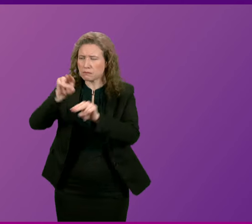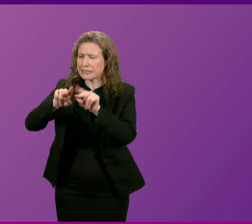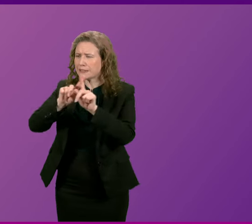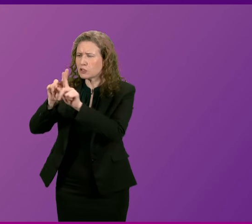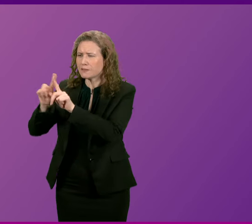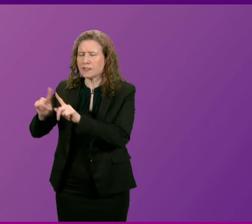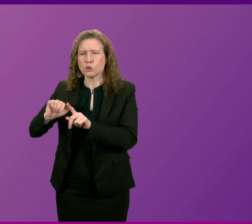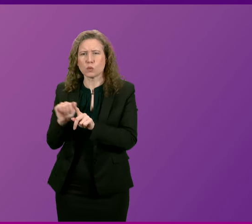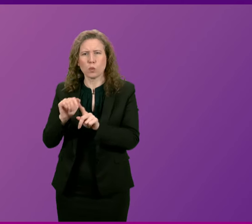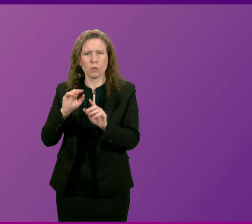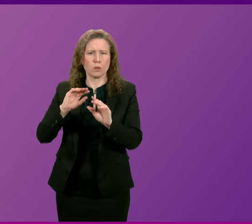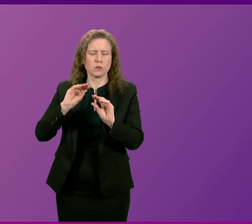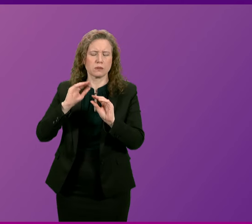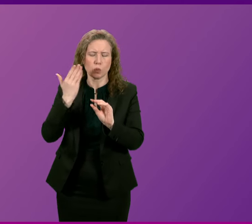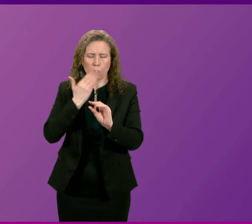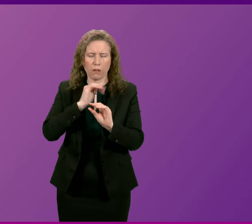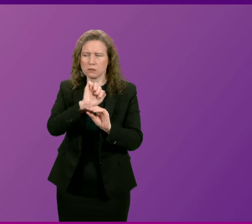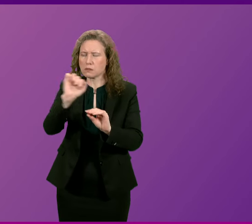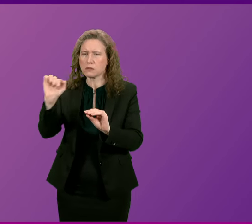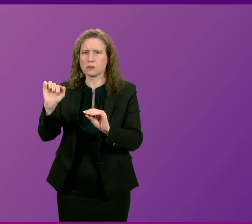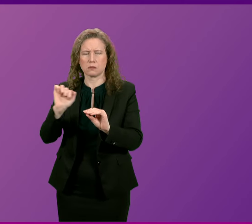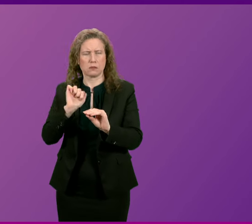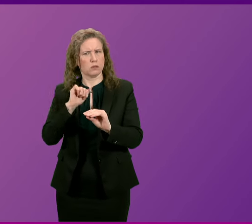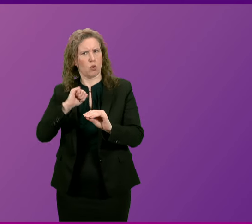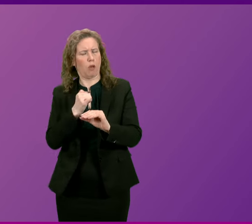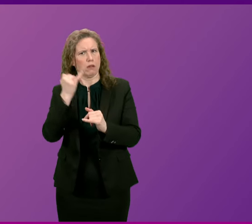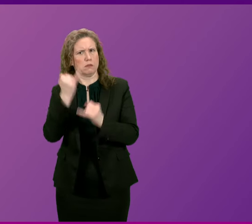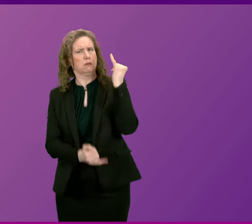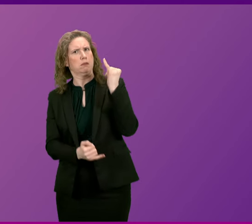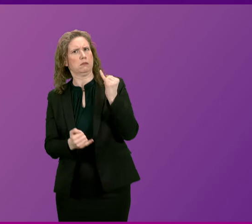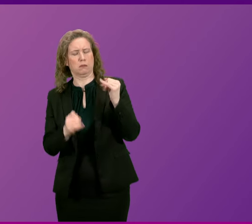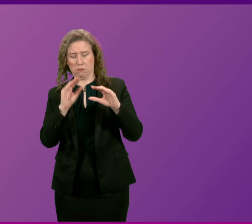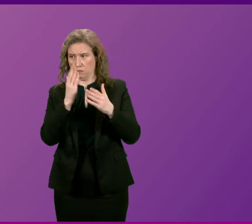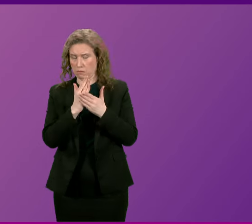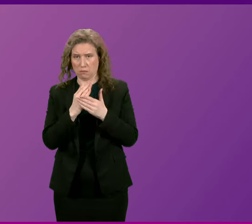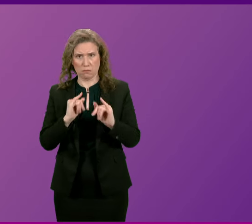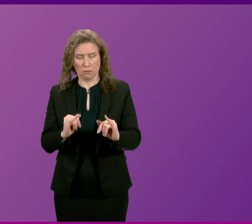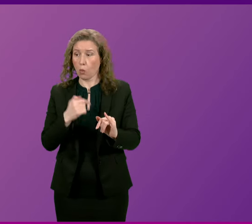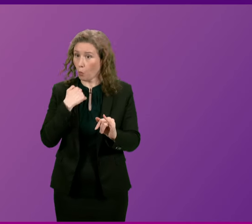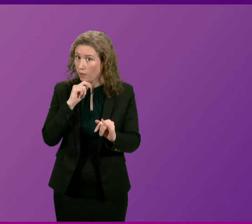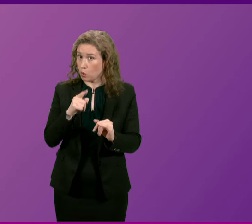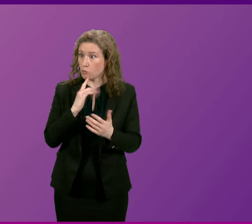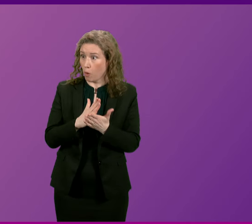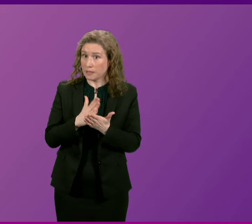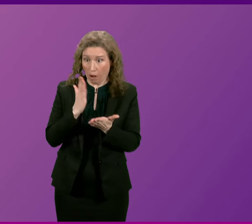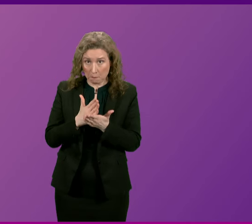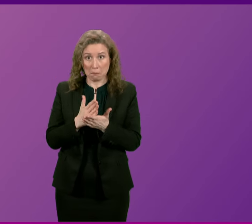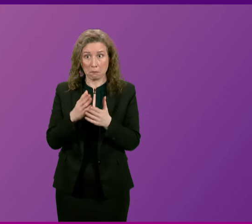I ask this for the third time, hoping that I will get an answer. Will he tell the people of Scotland whether he is going to keep his promise to increase teacher numbers by 3,500?